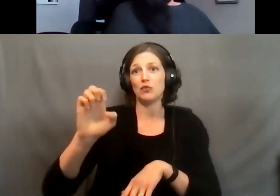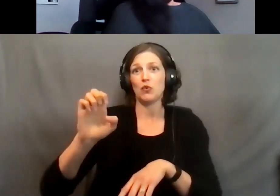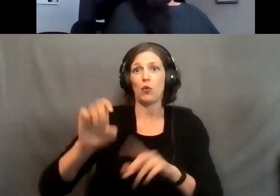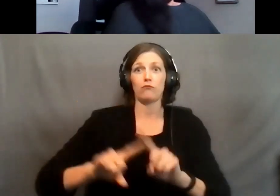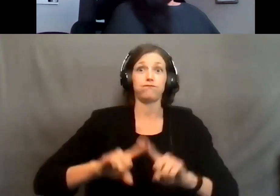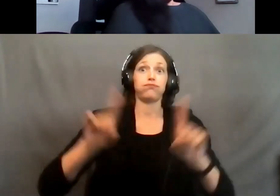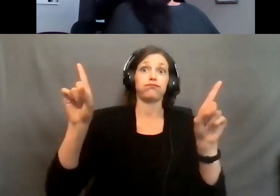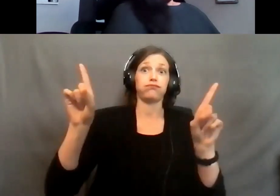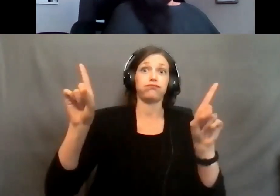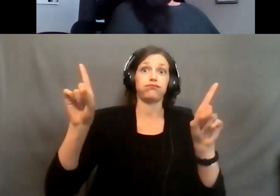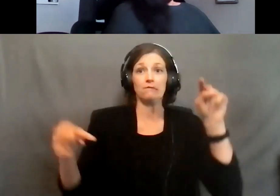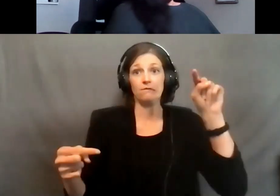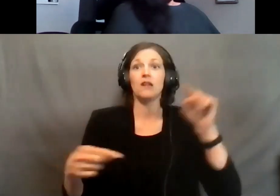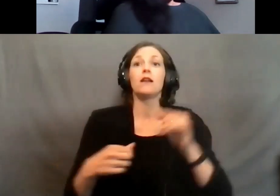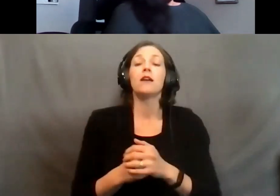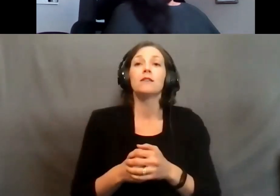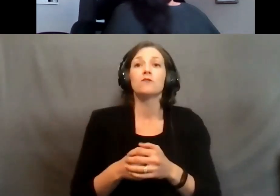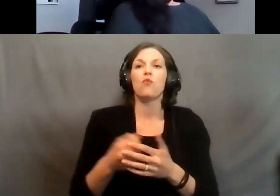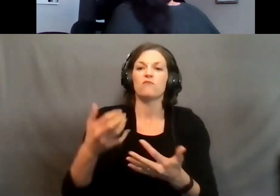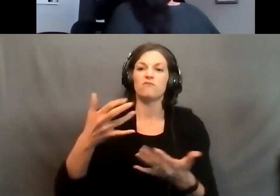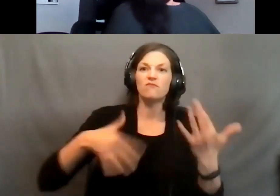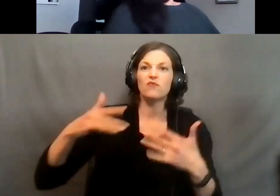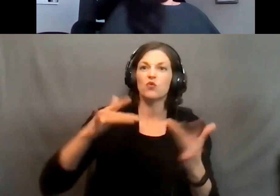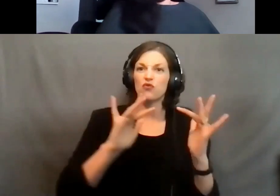13:11:52 social networking 13:11:57 that sort of spans of time zones.